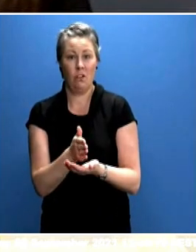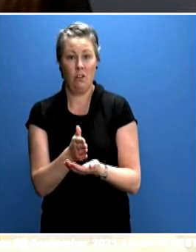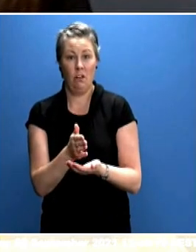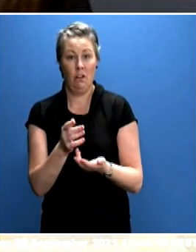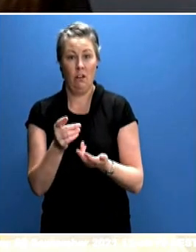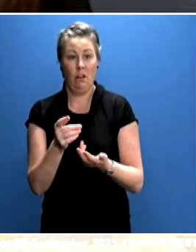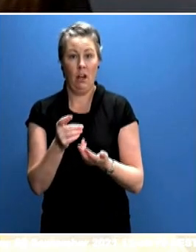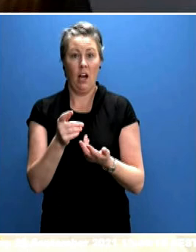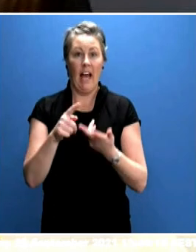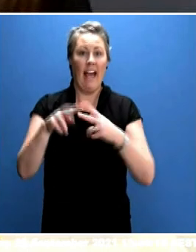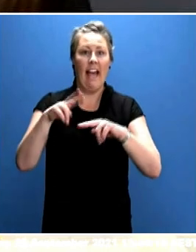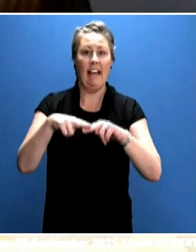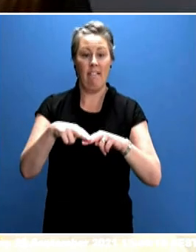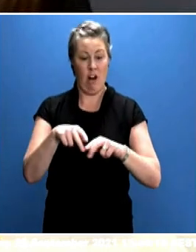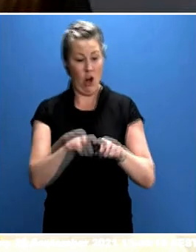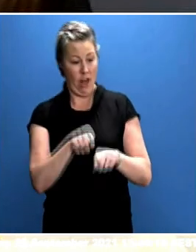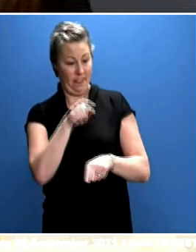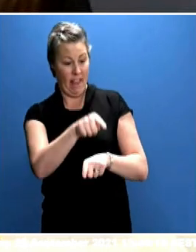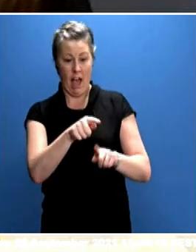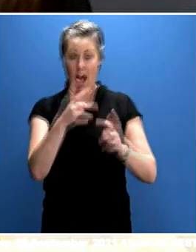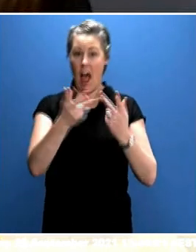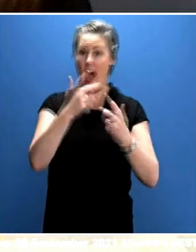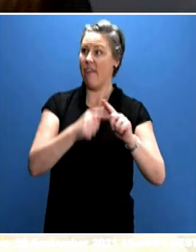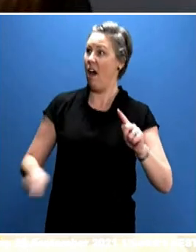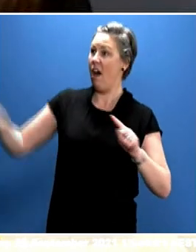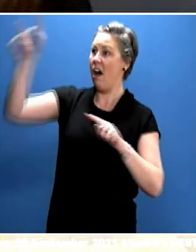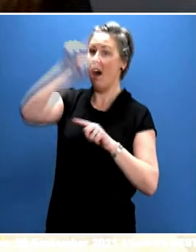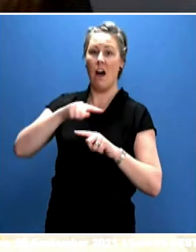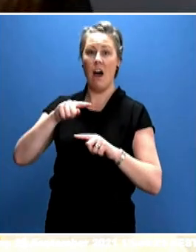any part of Australia by non-Aboriginal people.